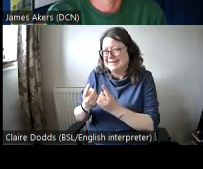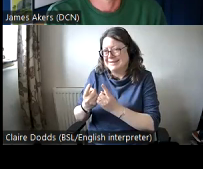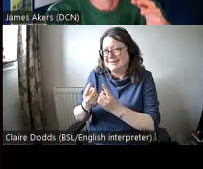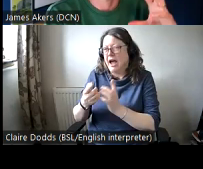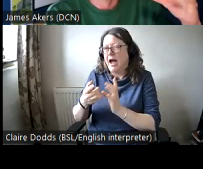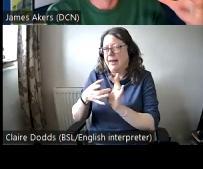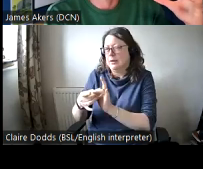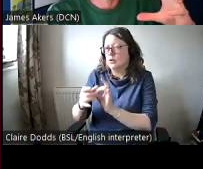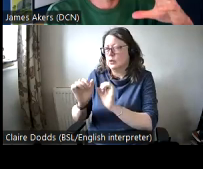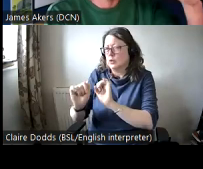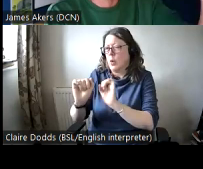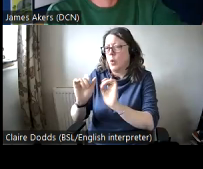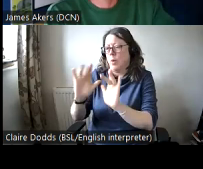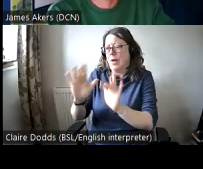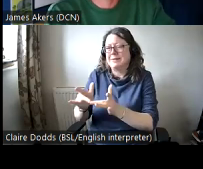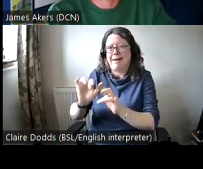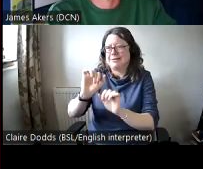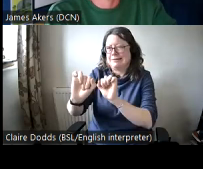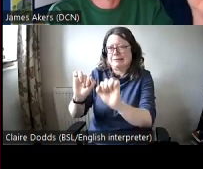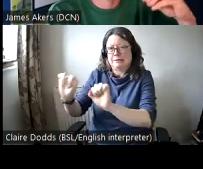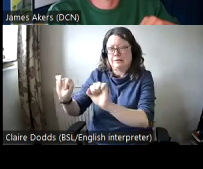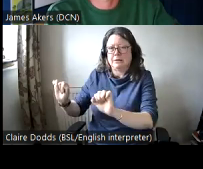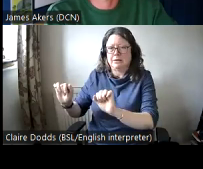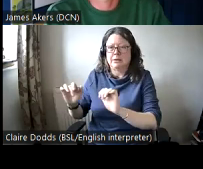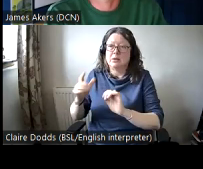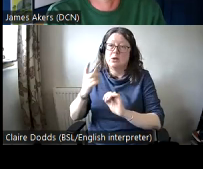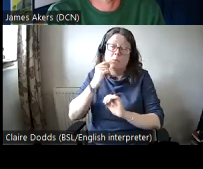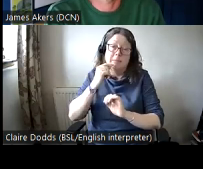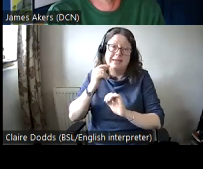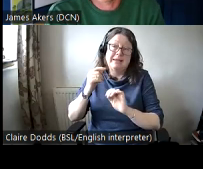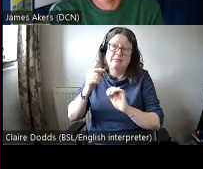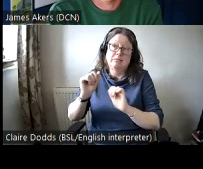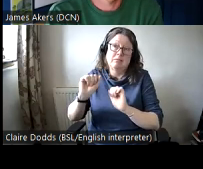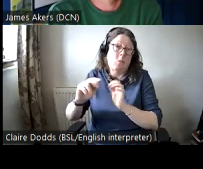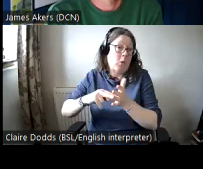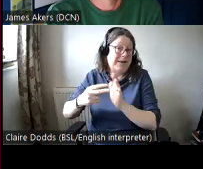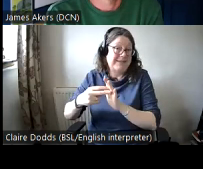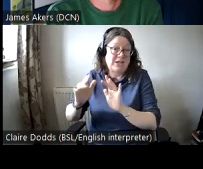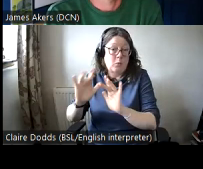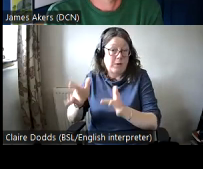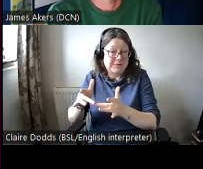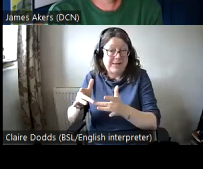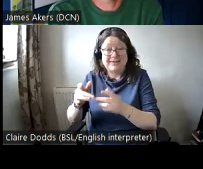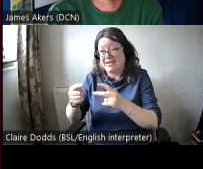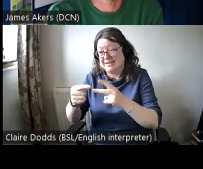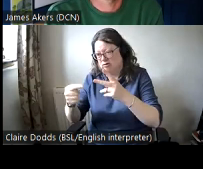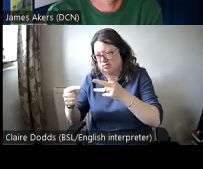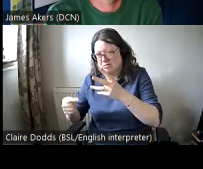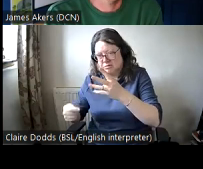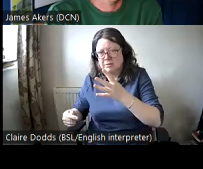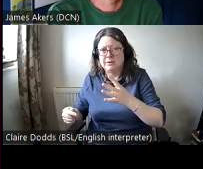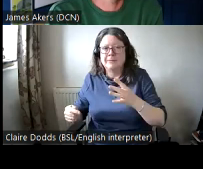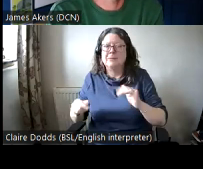You might have your organization name, and then within that you'll have different properties. What I see sometimes is this one.